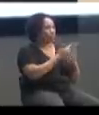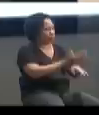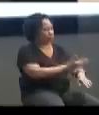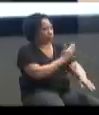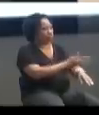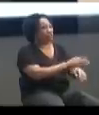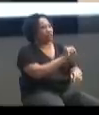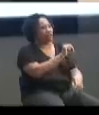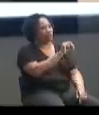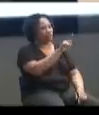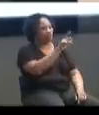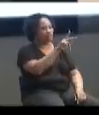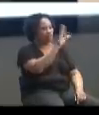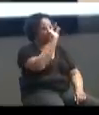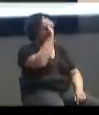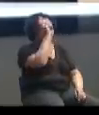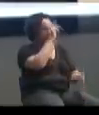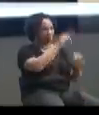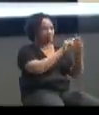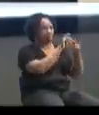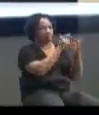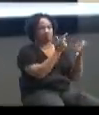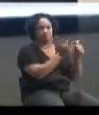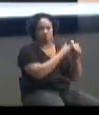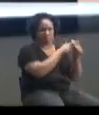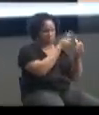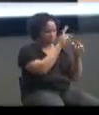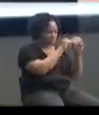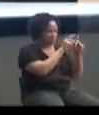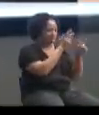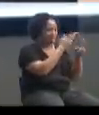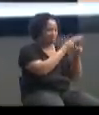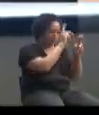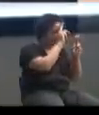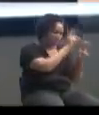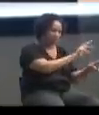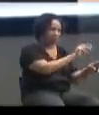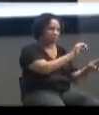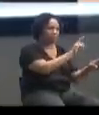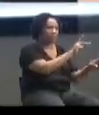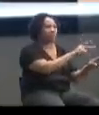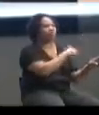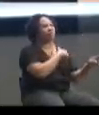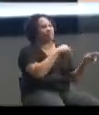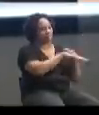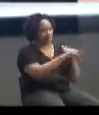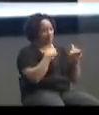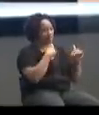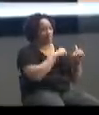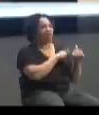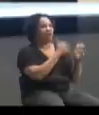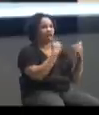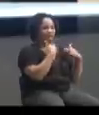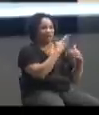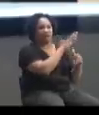BUILDING, WHICH, INCIDENTALLY WAS THE FIRST FEDERAL BUILDING NAMED AFTER DR. KING, IN ATLANTA INCORPORATES THESE DESIGN